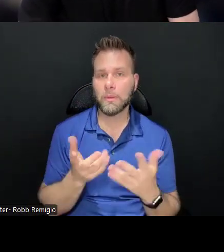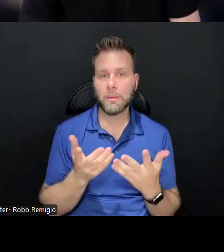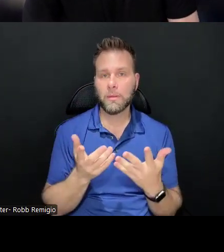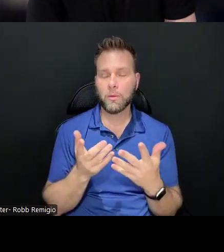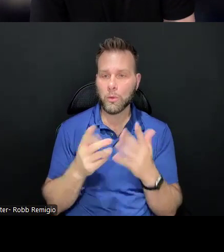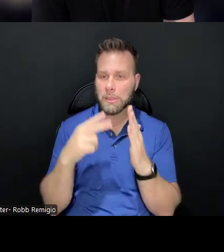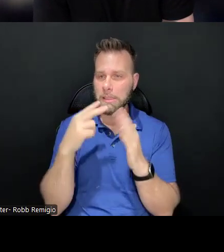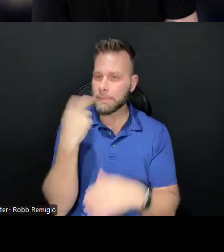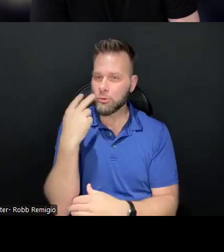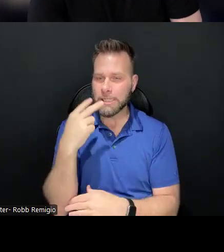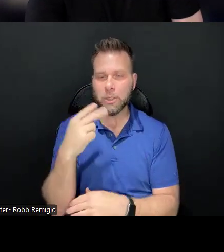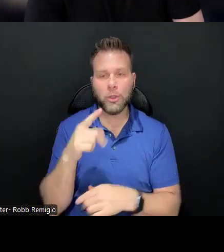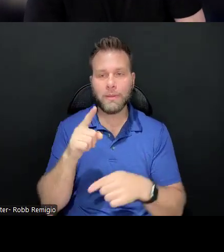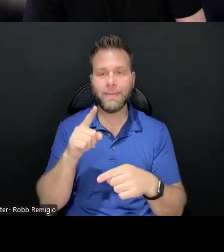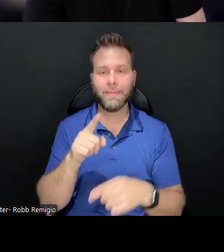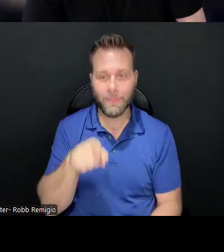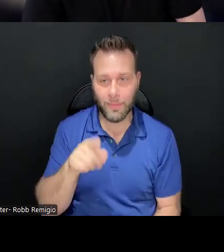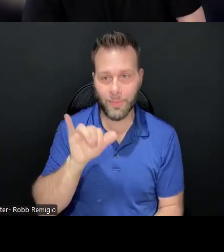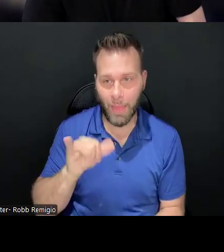You cannot treat speechreading